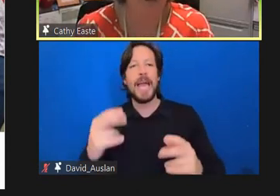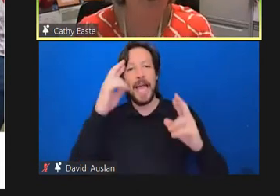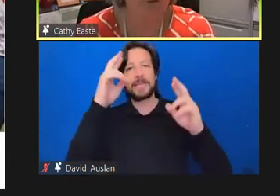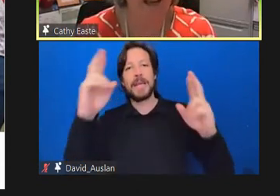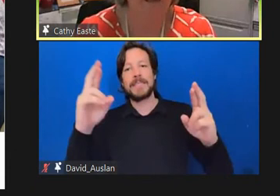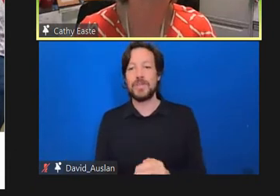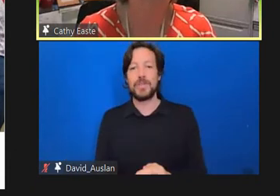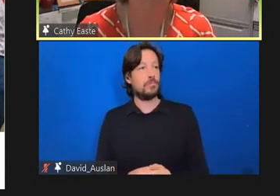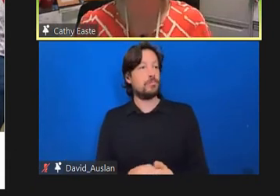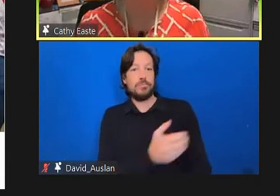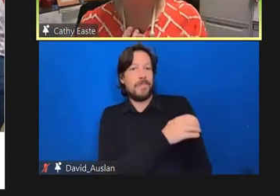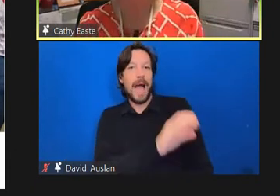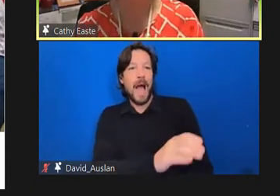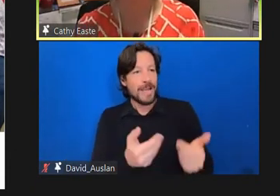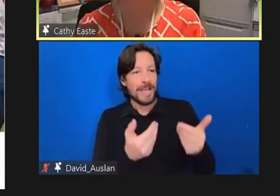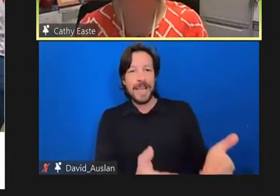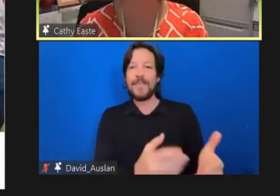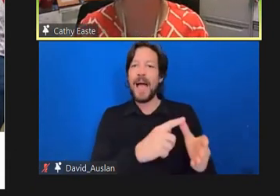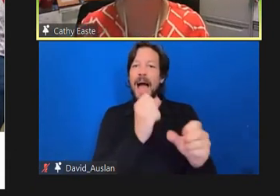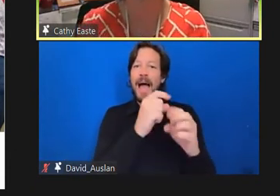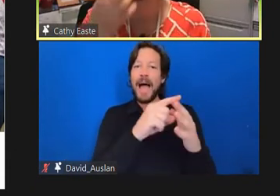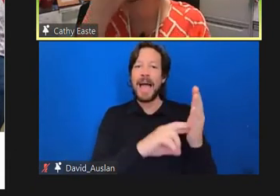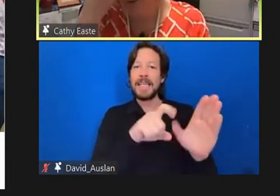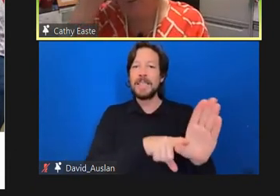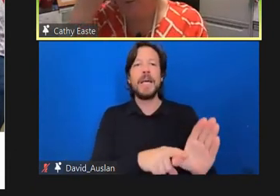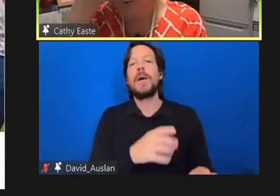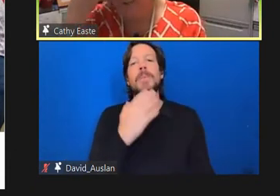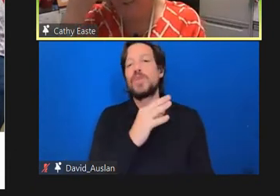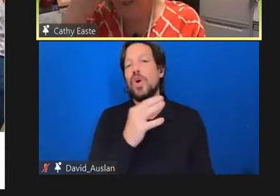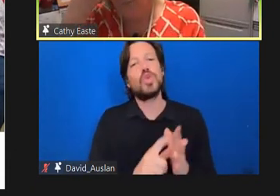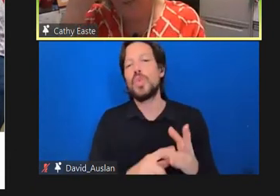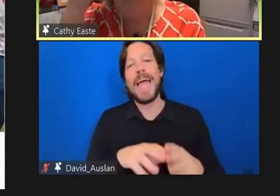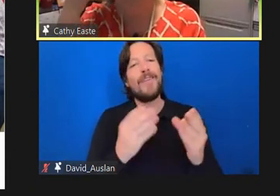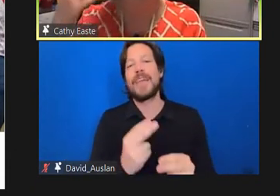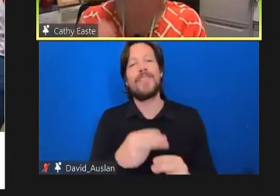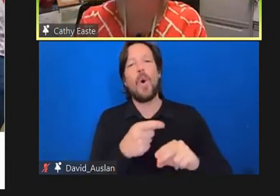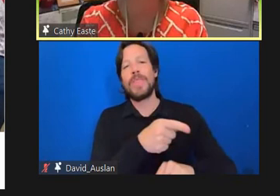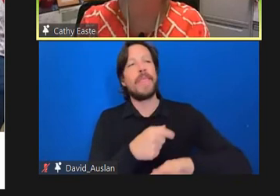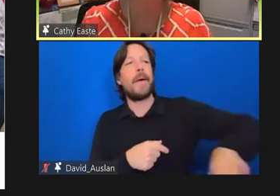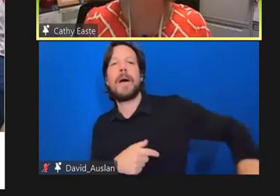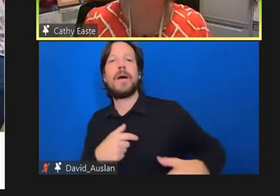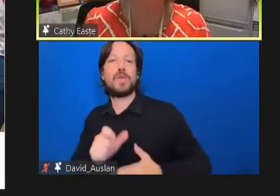how to access and how to find everything. Here at university, we have a whole lot of mainstream